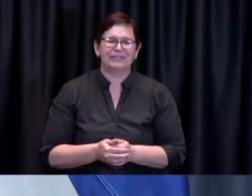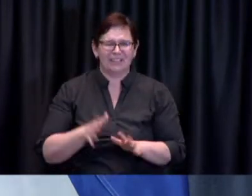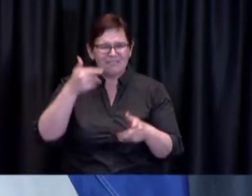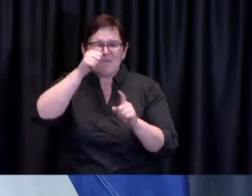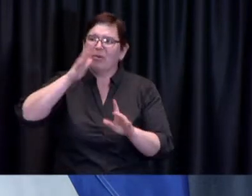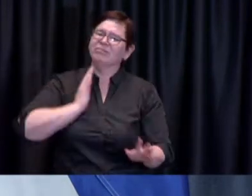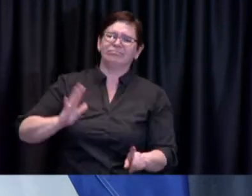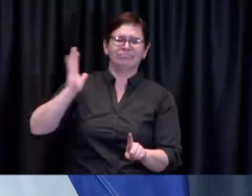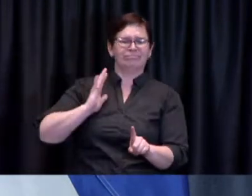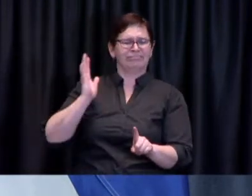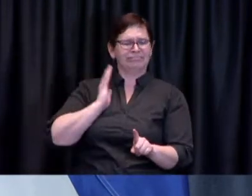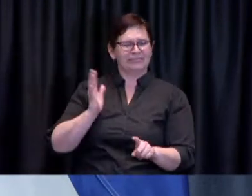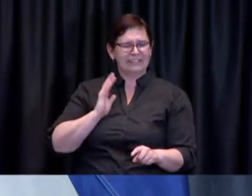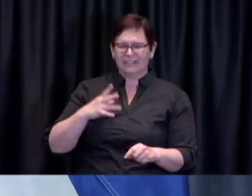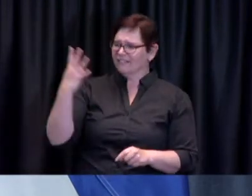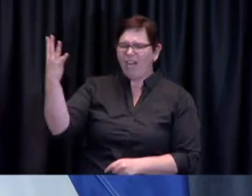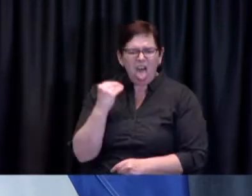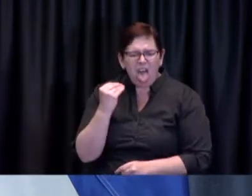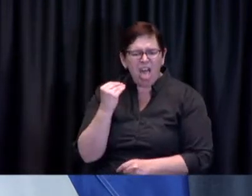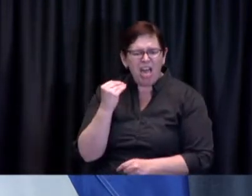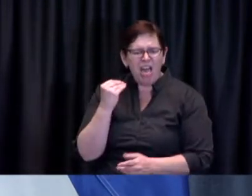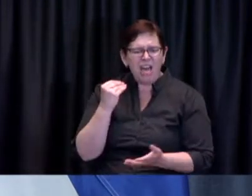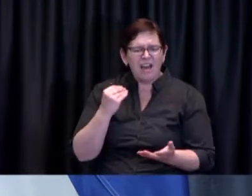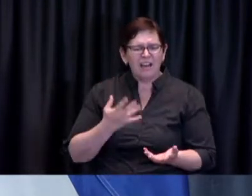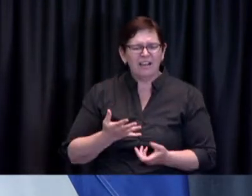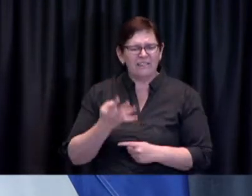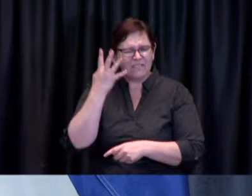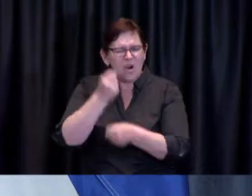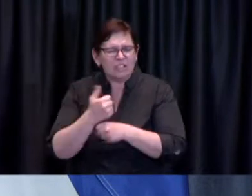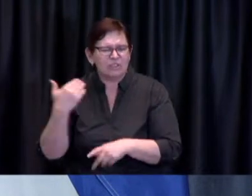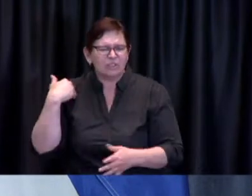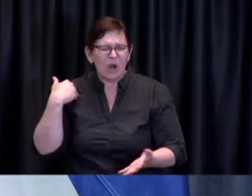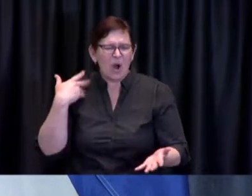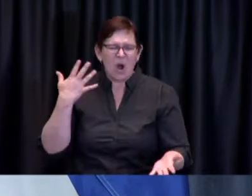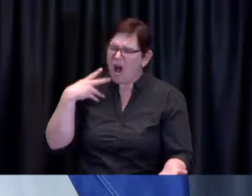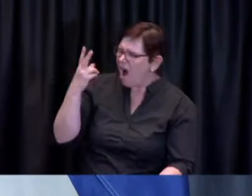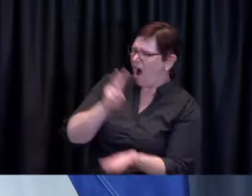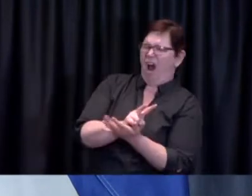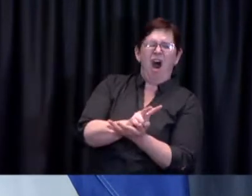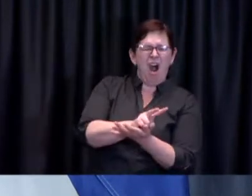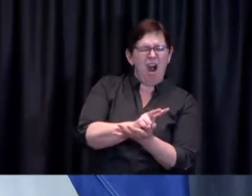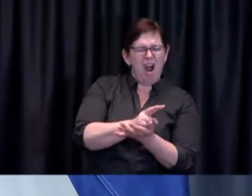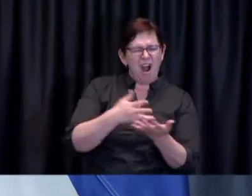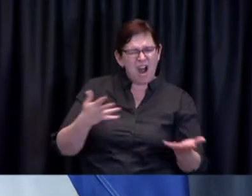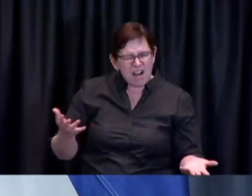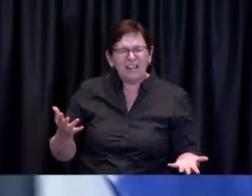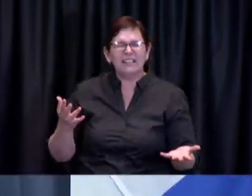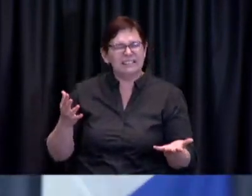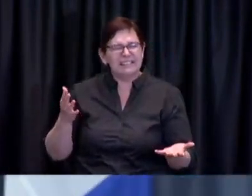forty years ago we're going to be making up for that starting Thursday night okay great thank you